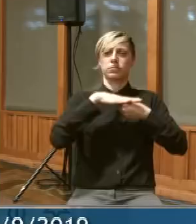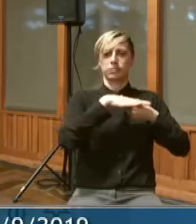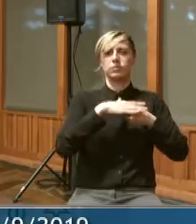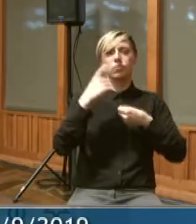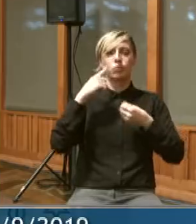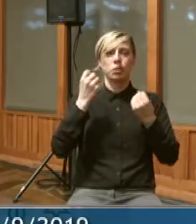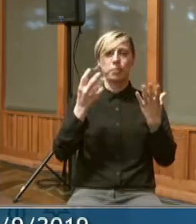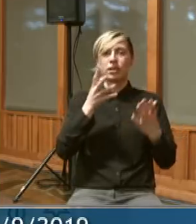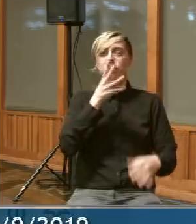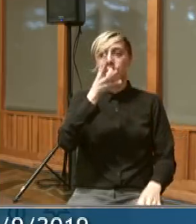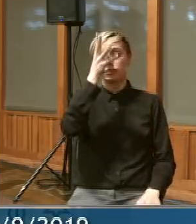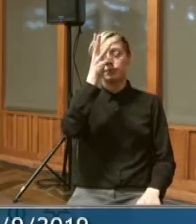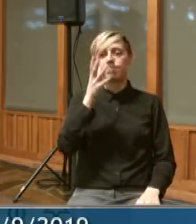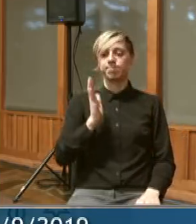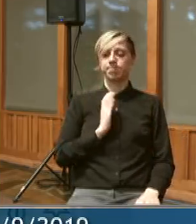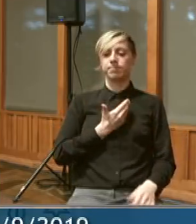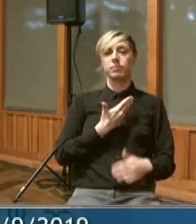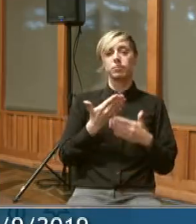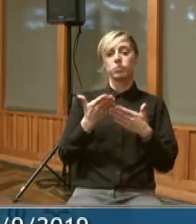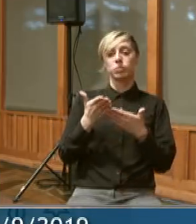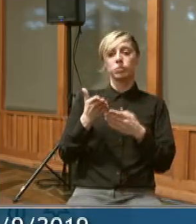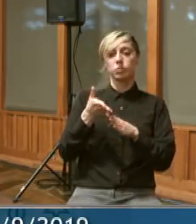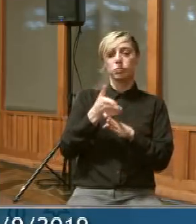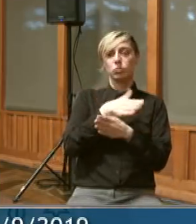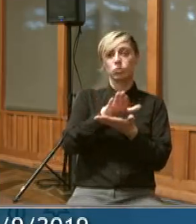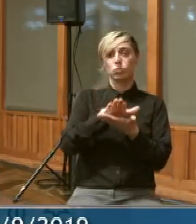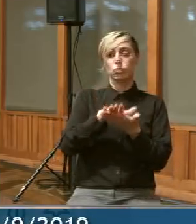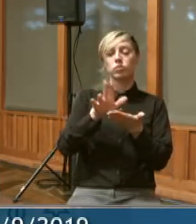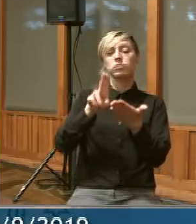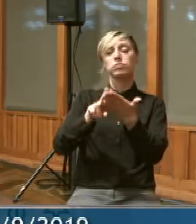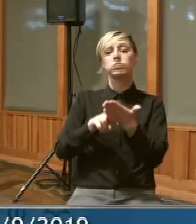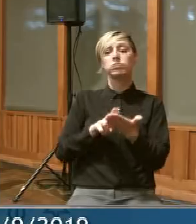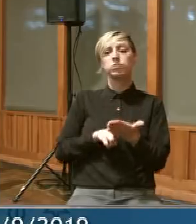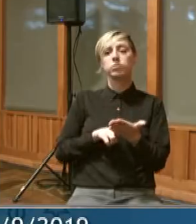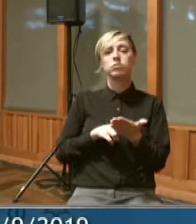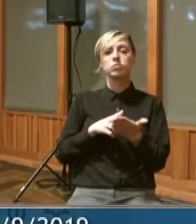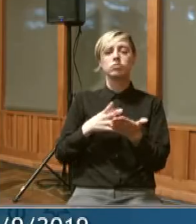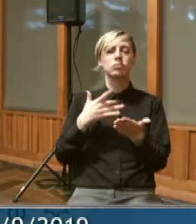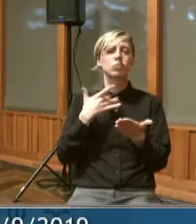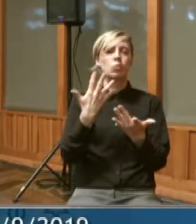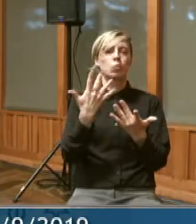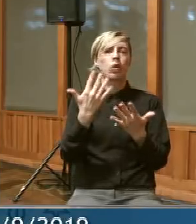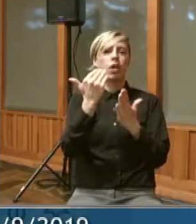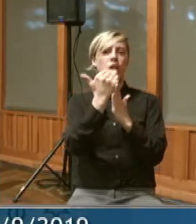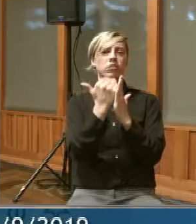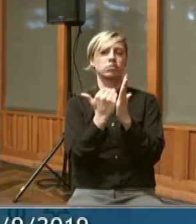HAS CAUSED PANIC, FEAR AND DISTRESS TO MANY PARENTS IN OUR COMMUNITY. OUR PRESCHOOL SIGNUP, WHICH